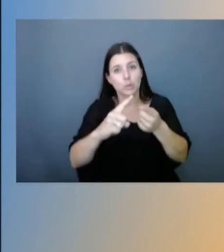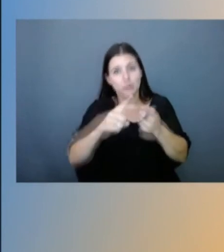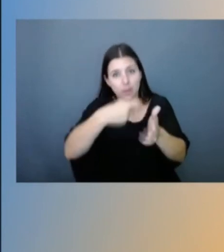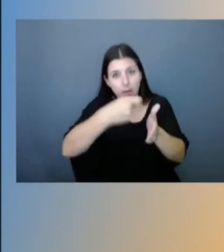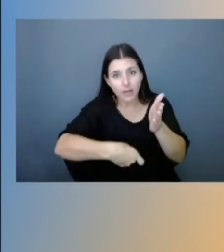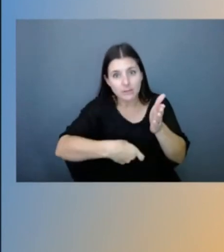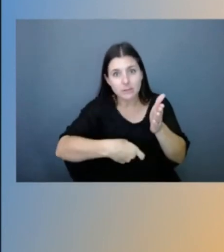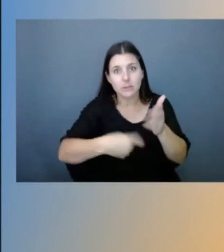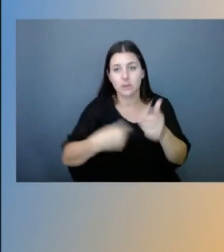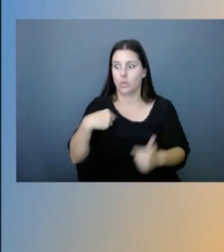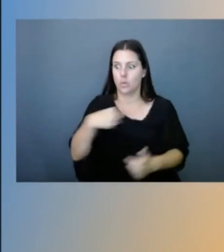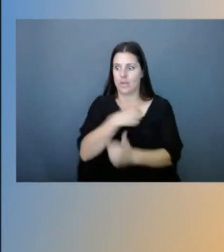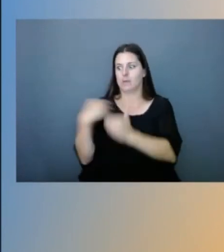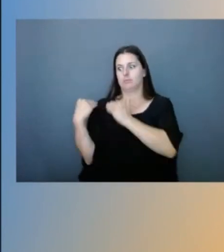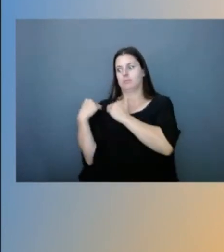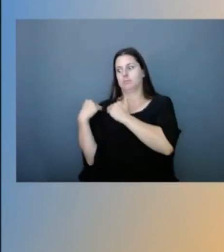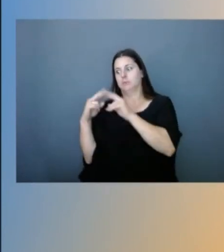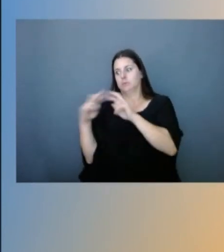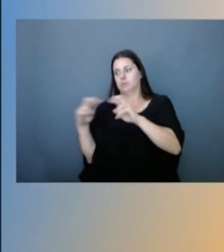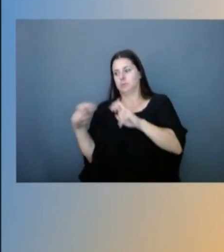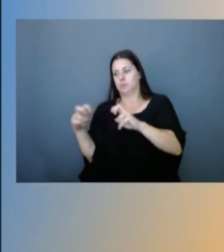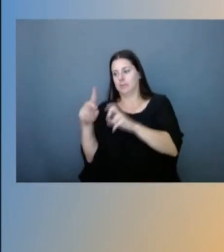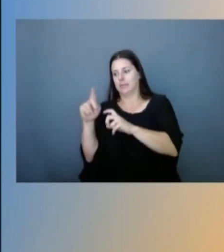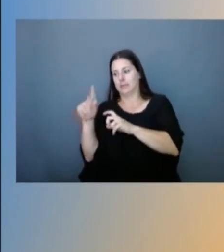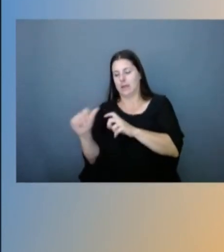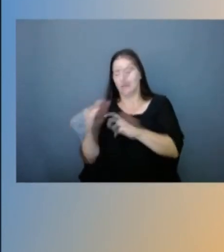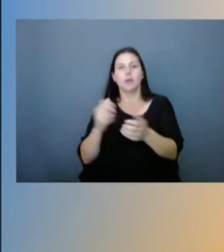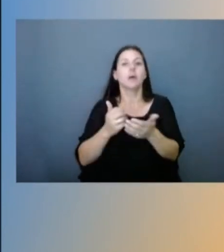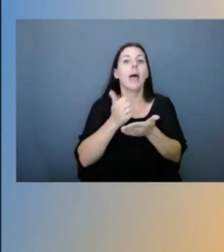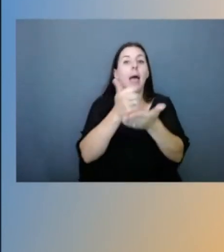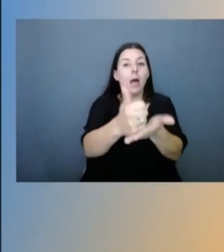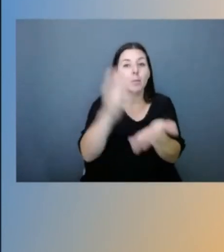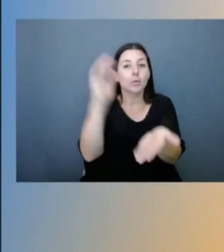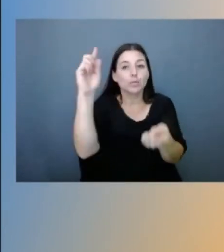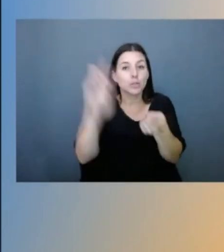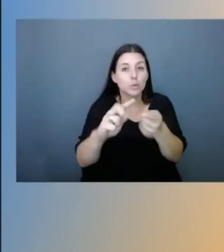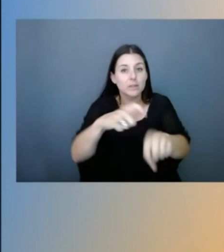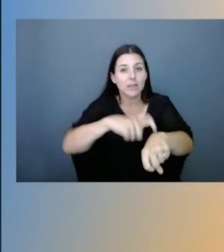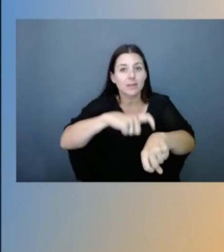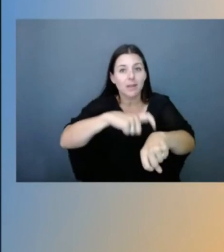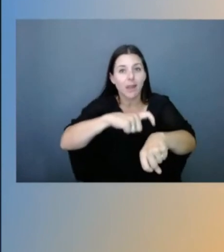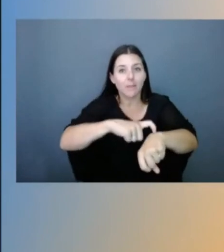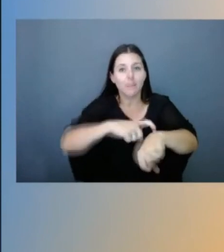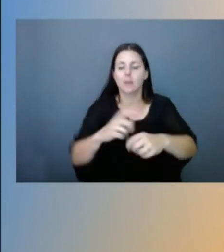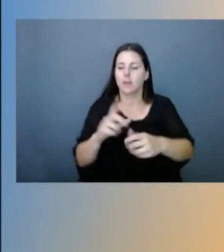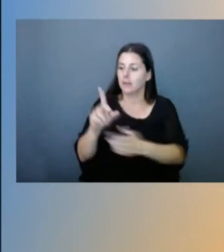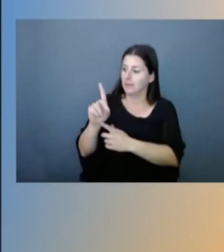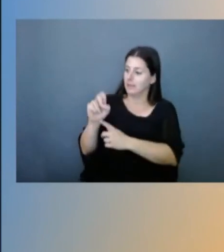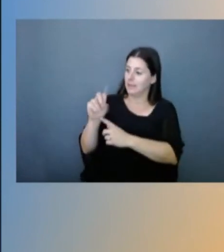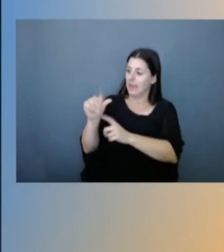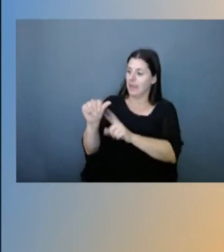it helps them reduce the time it takes to react to it. 'Cause it's not just the data set that's really large,